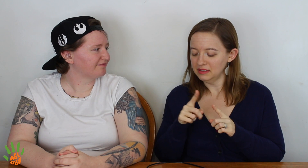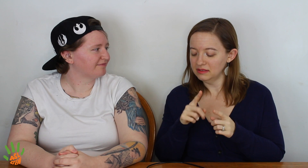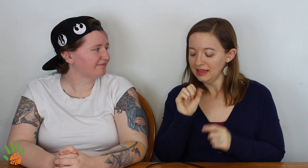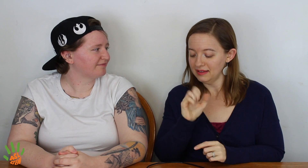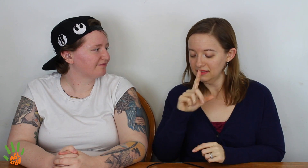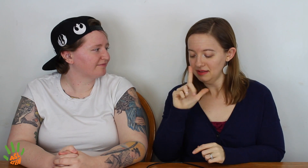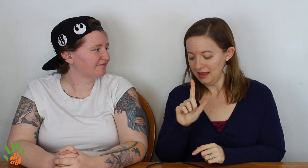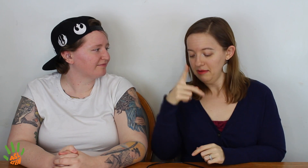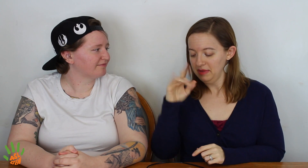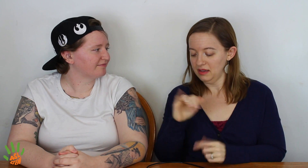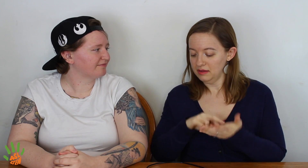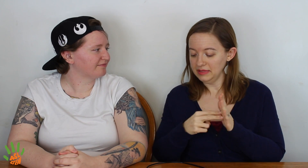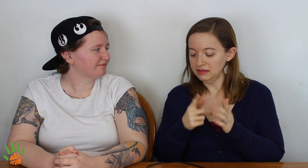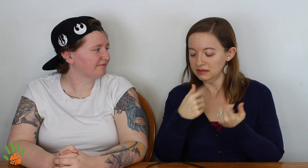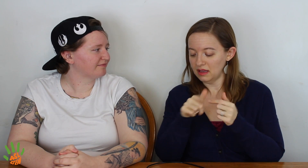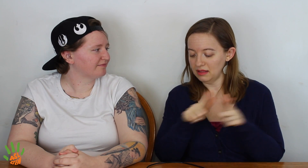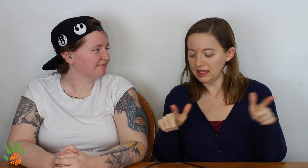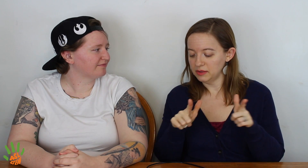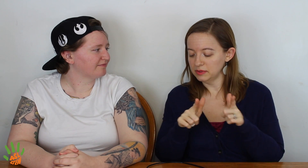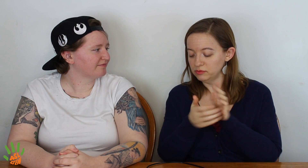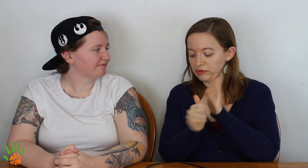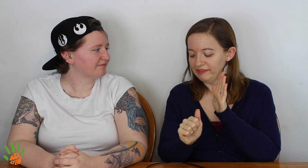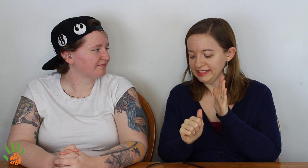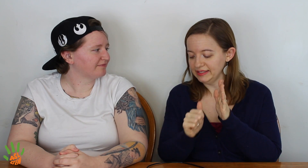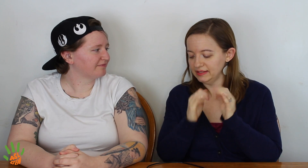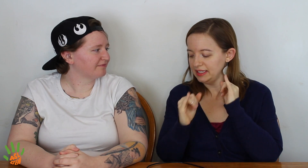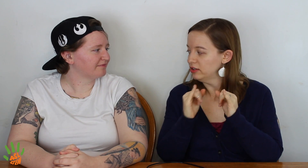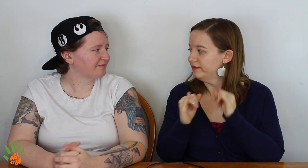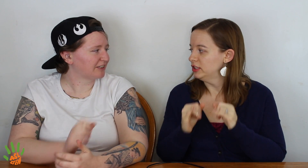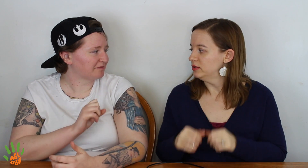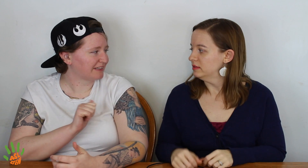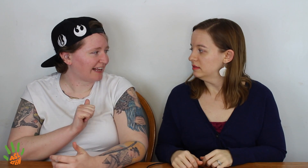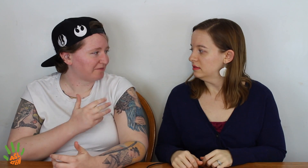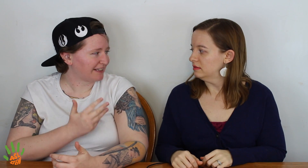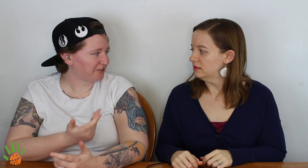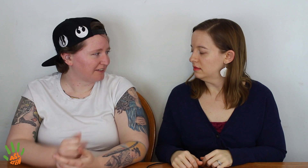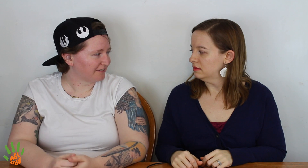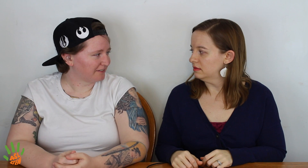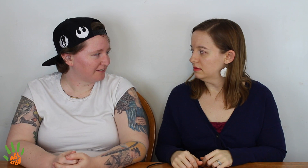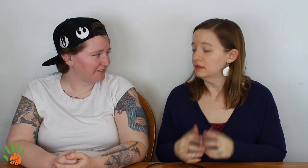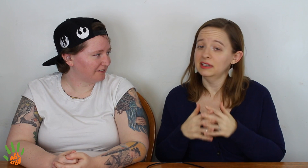But SLPI means Sign Language Proficiency Interview. "A" for American.